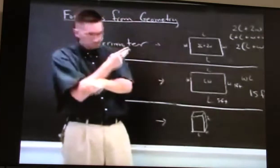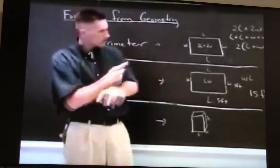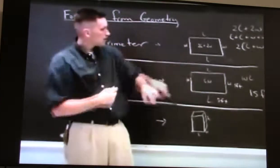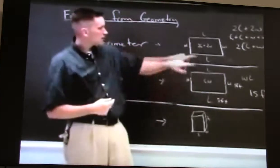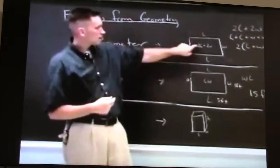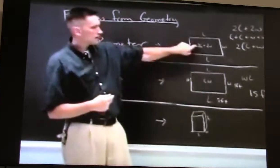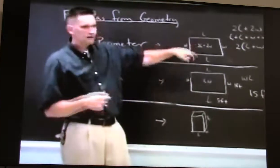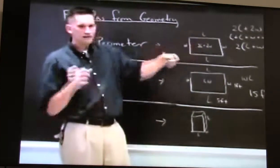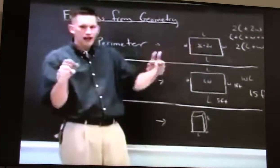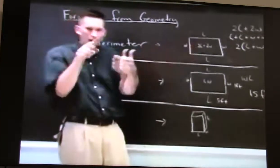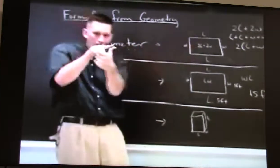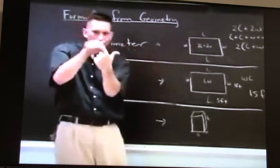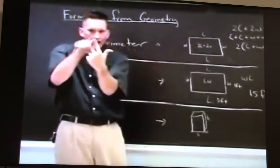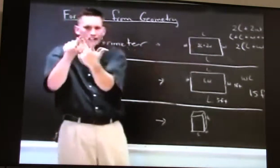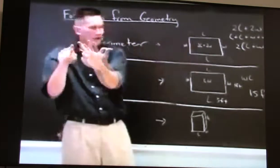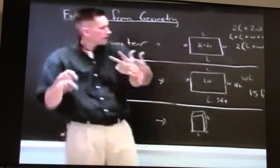together.